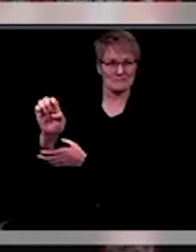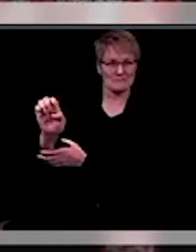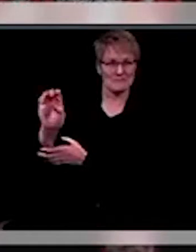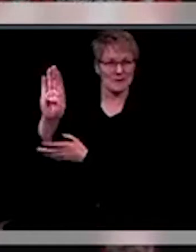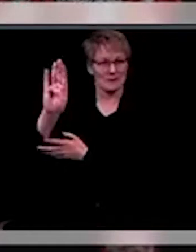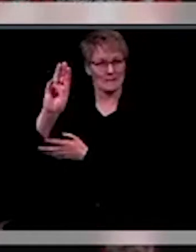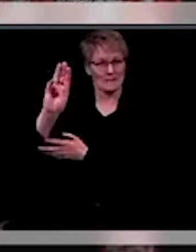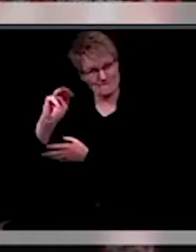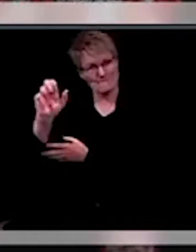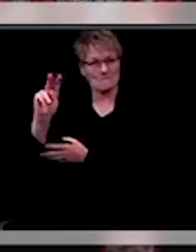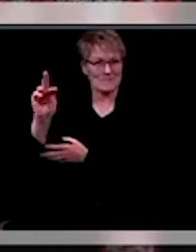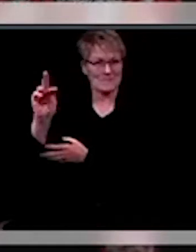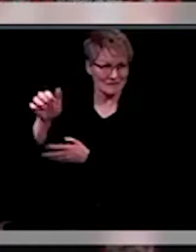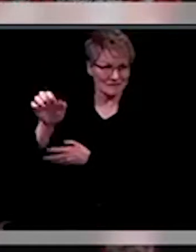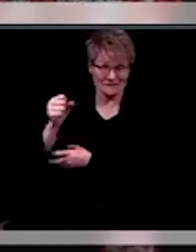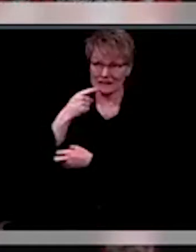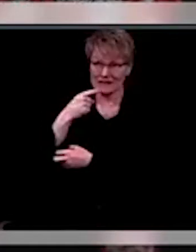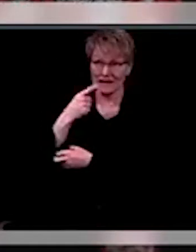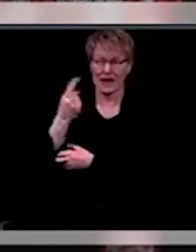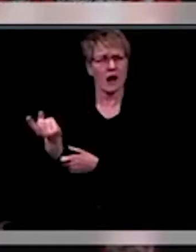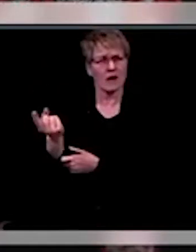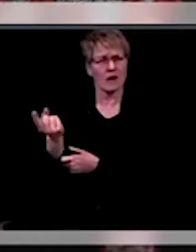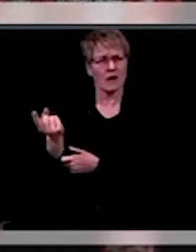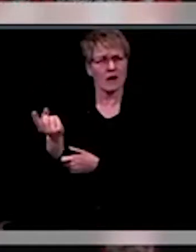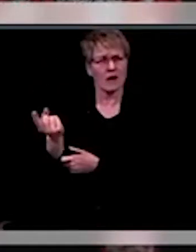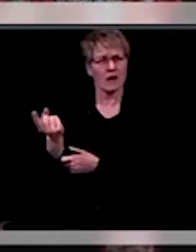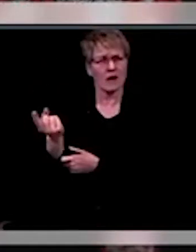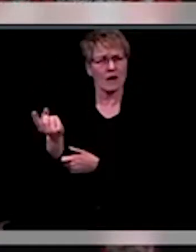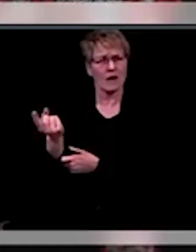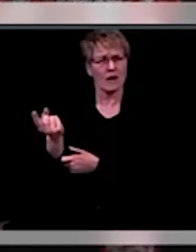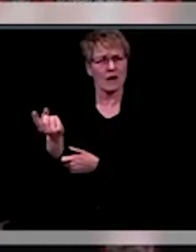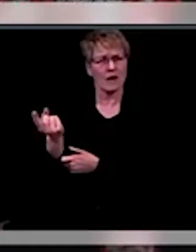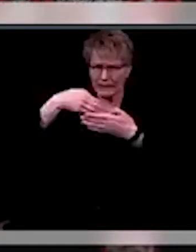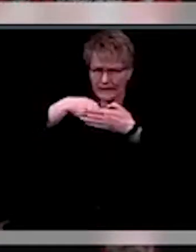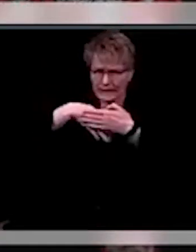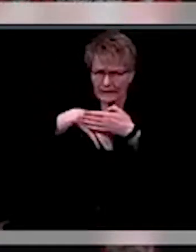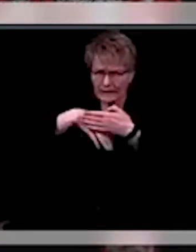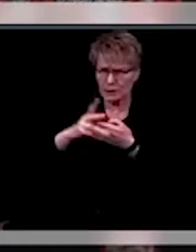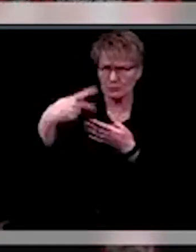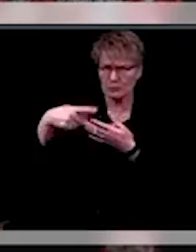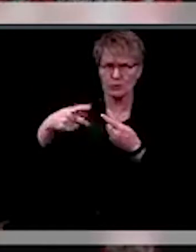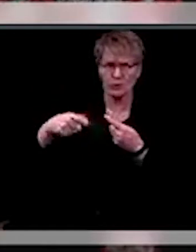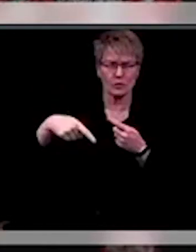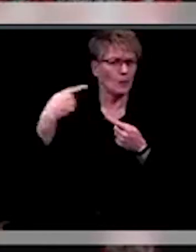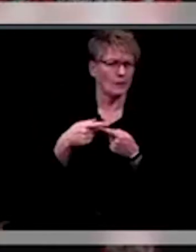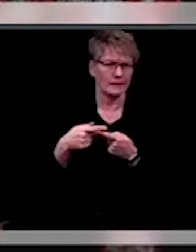we go into the purple tier? How long, how many weeks is that? Where do we stand right now?